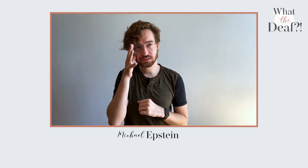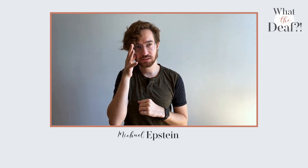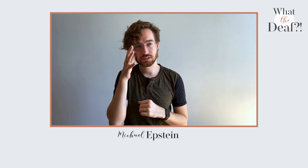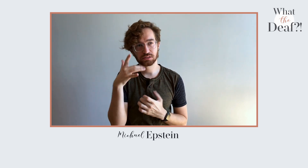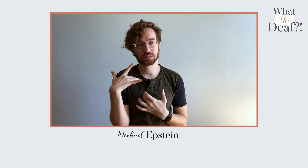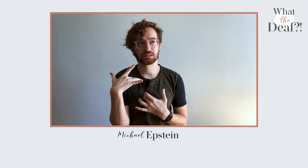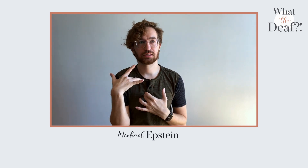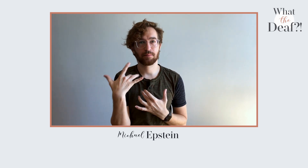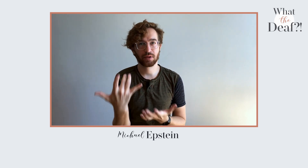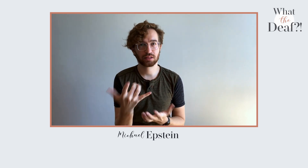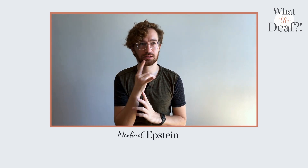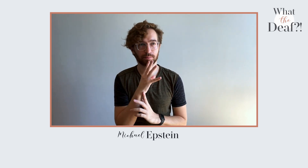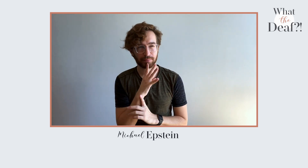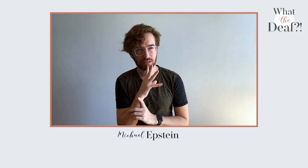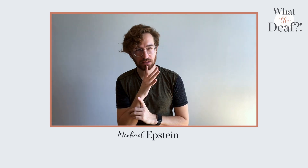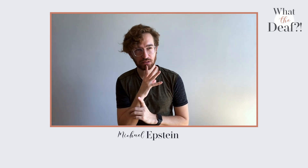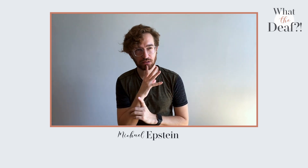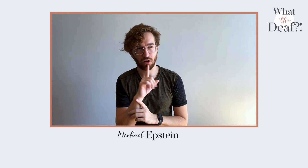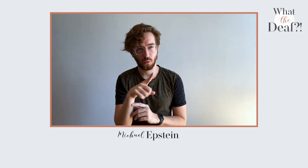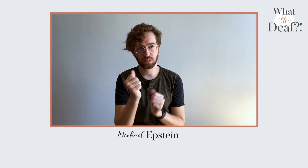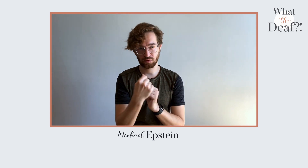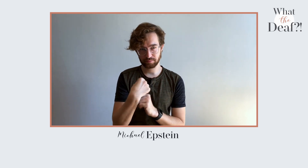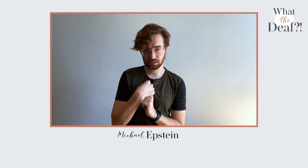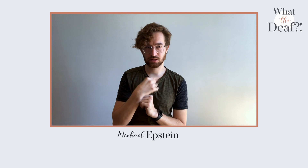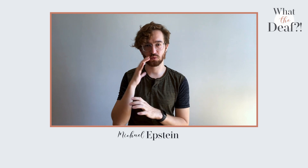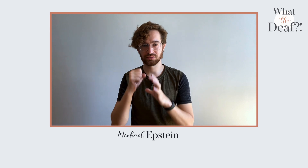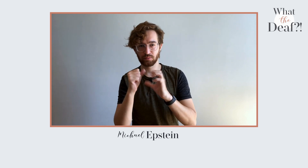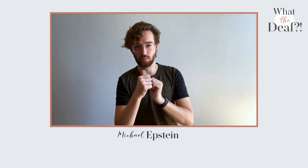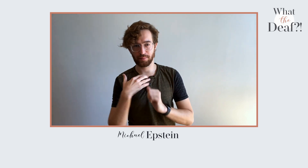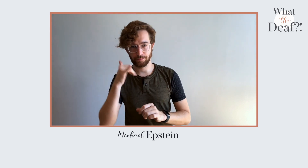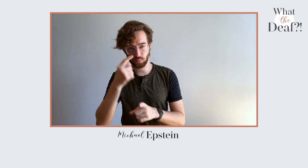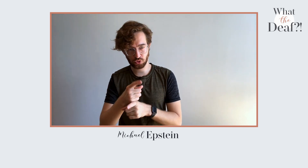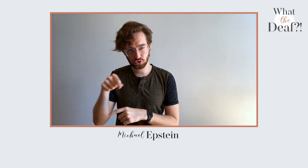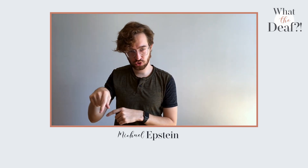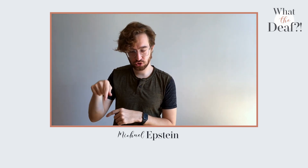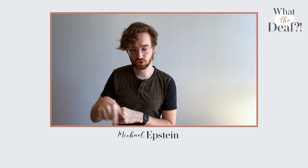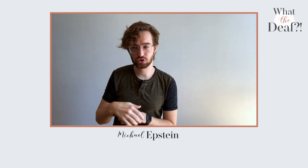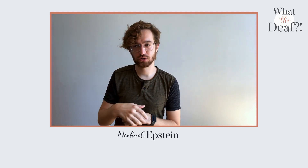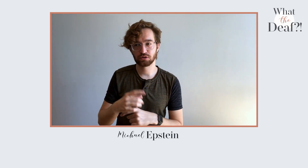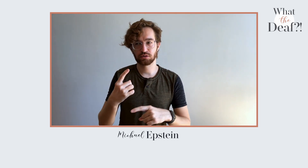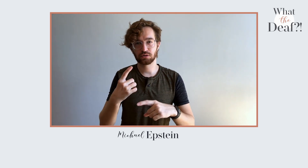My parents would typically speak only with me and then sign and speak with my brother.